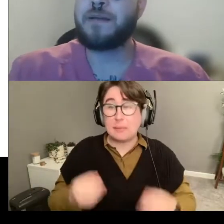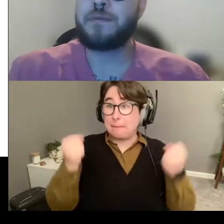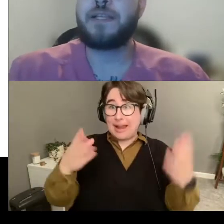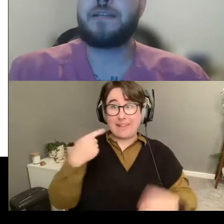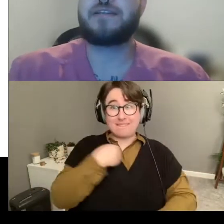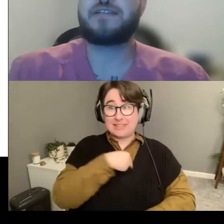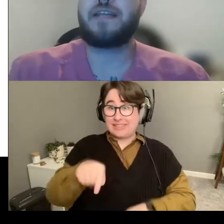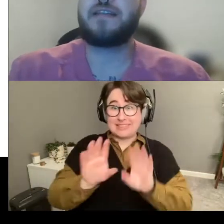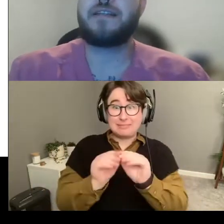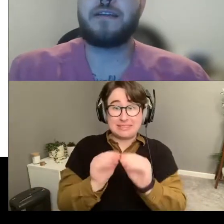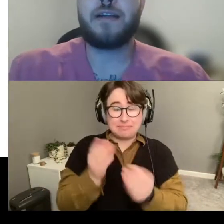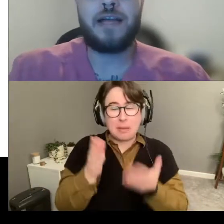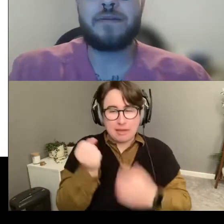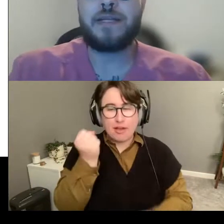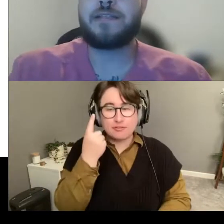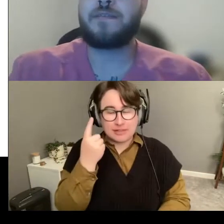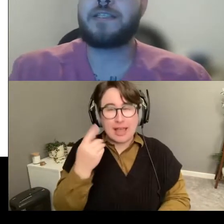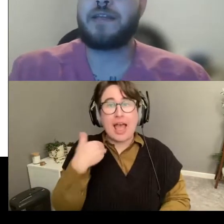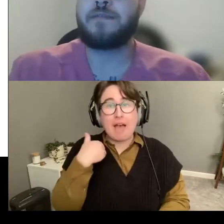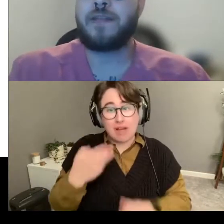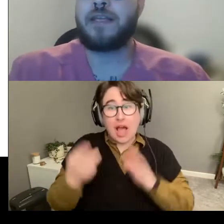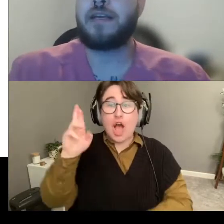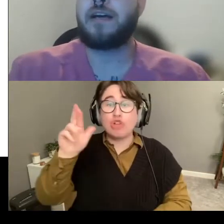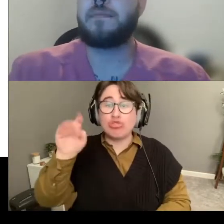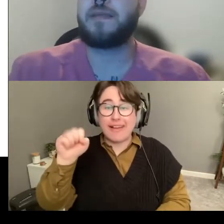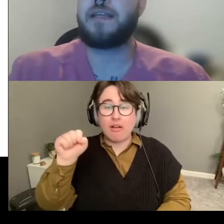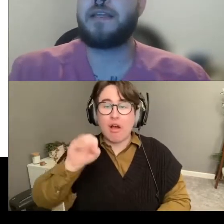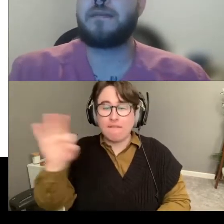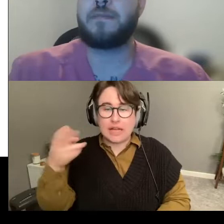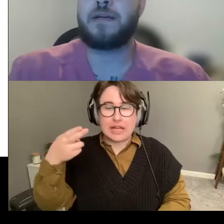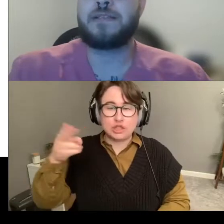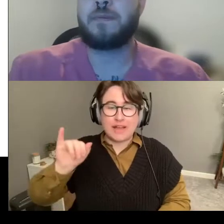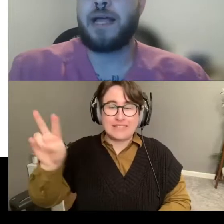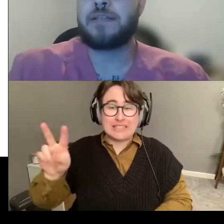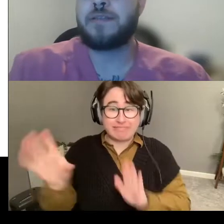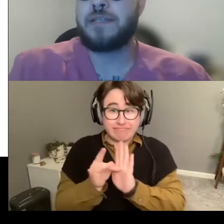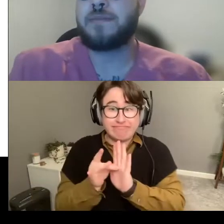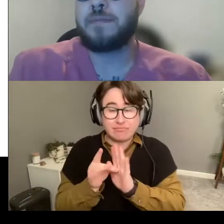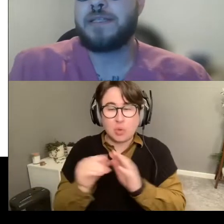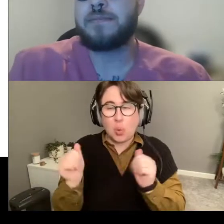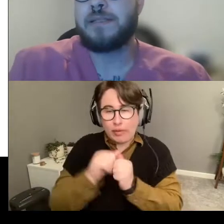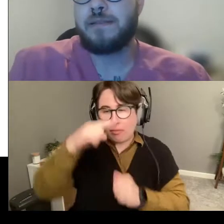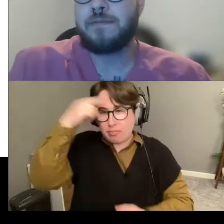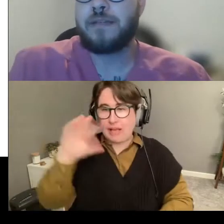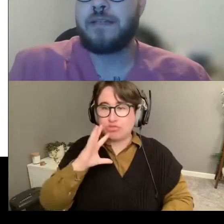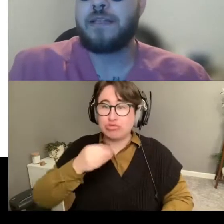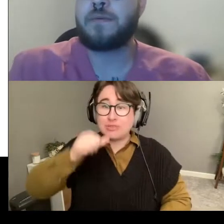probably understand that there are higher rates of HIV amongst Black trans women specifically